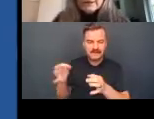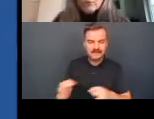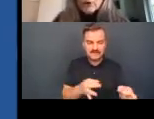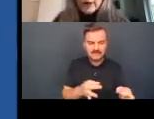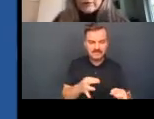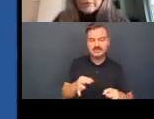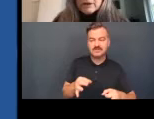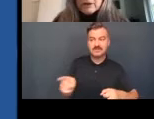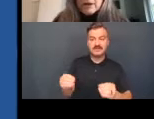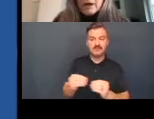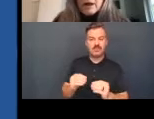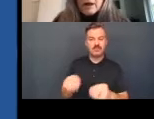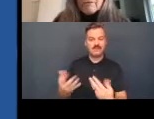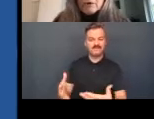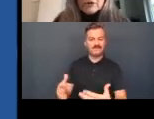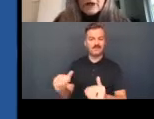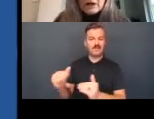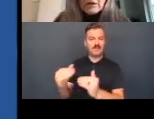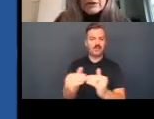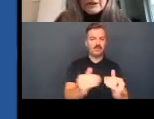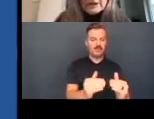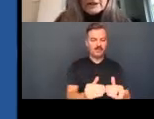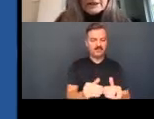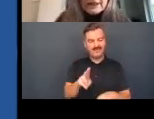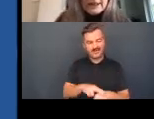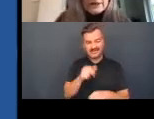more equitable. 16:10:17 Of course not all CSE is taken into